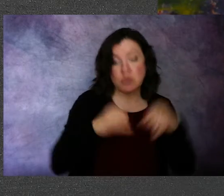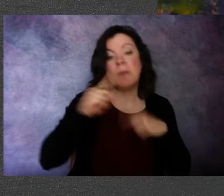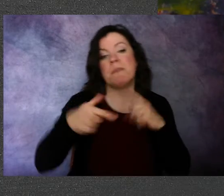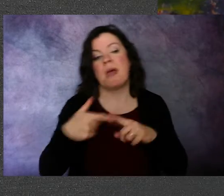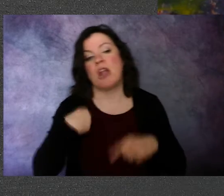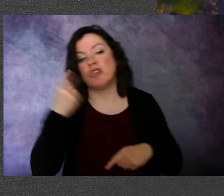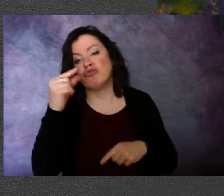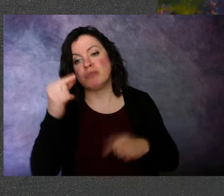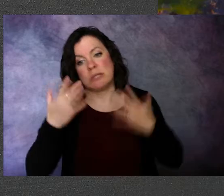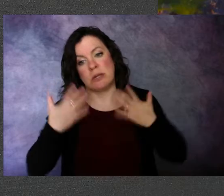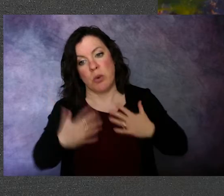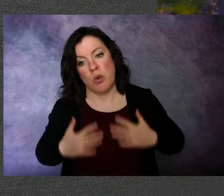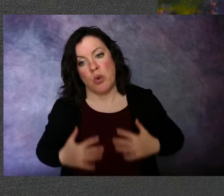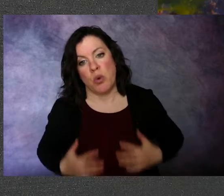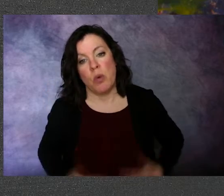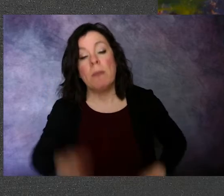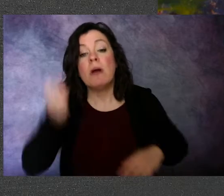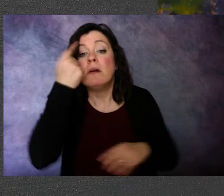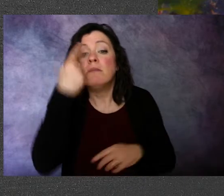Make your own artistic choice.